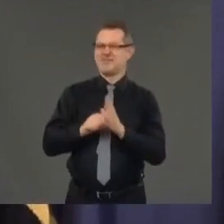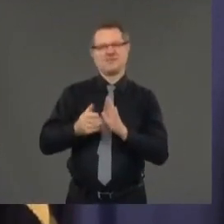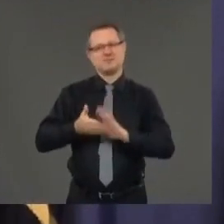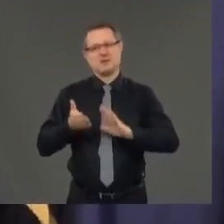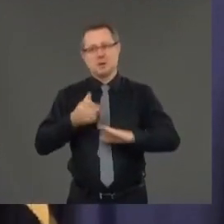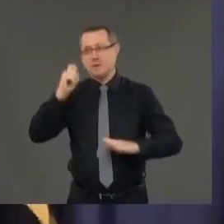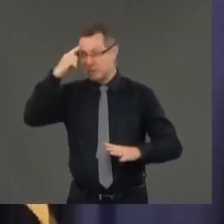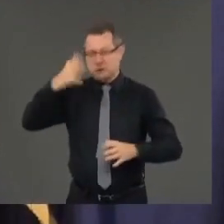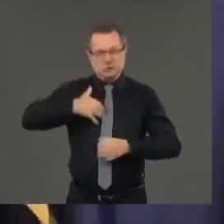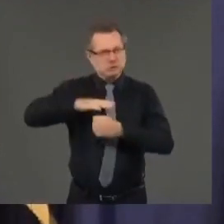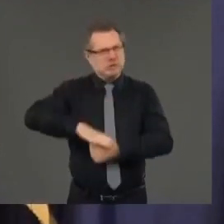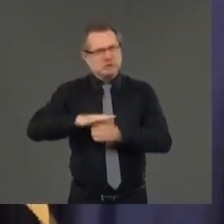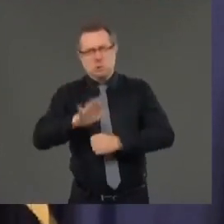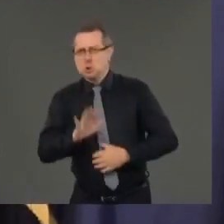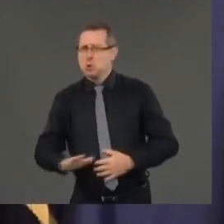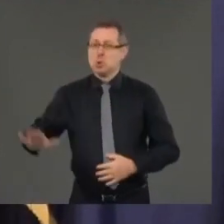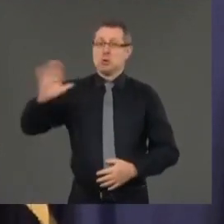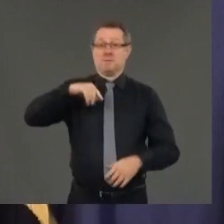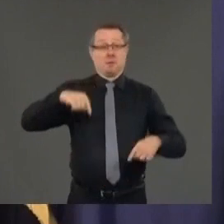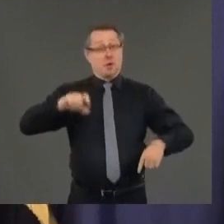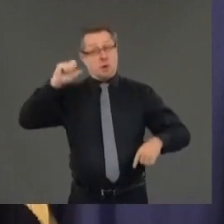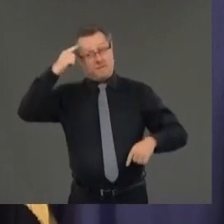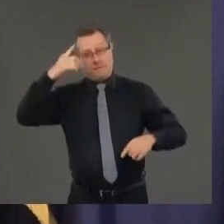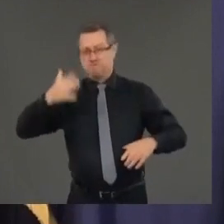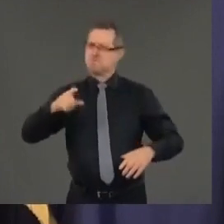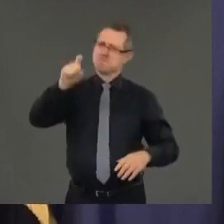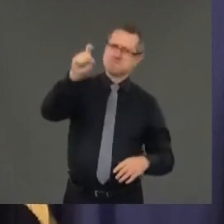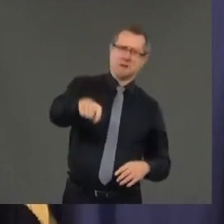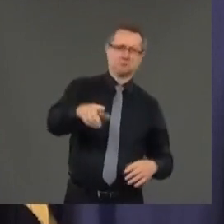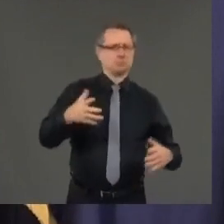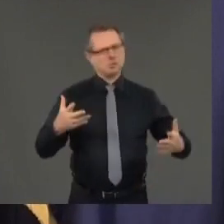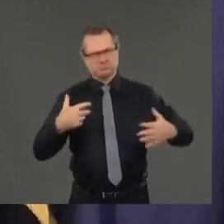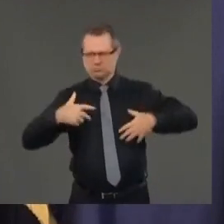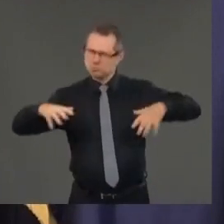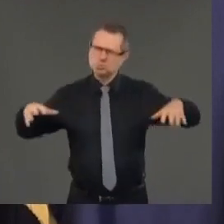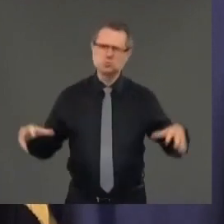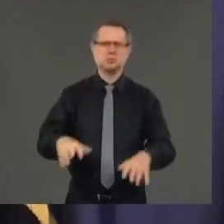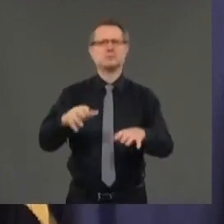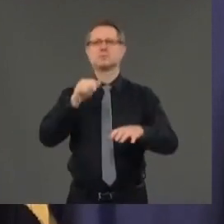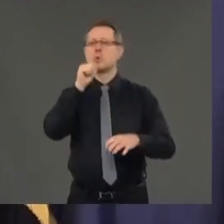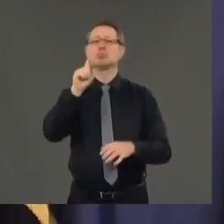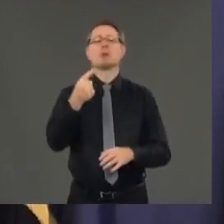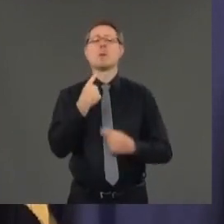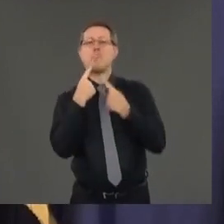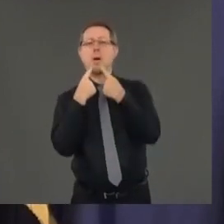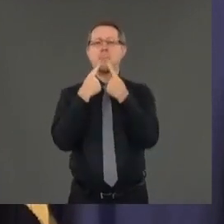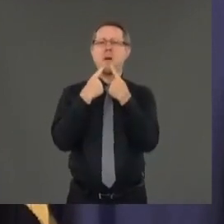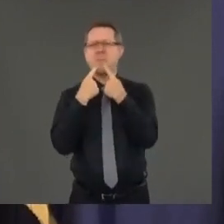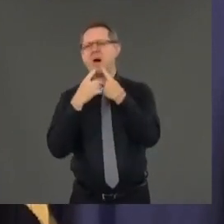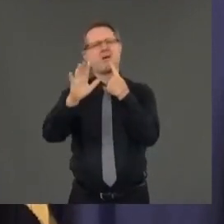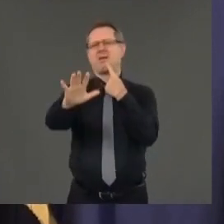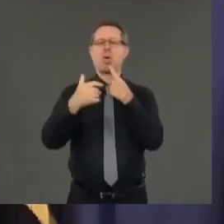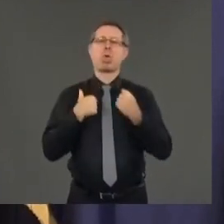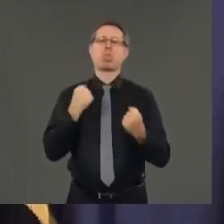TEST FOR OUR GOVERNMENT, ALL ACROSS THE COUNTRY.